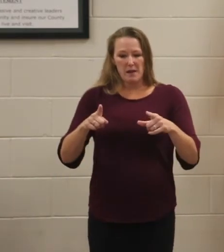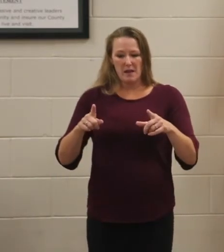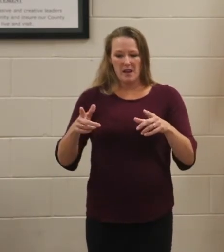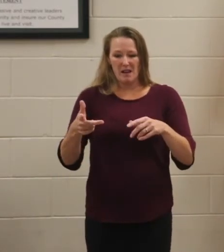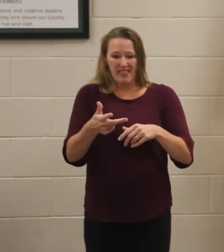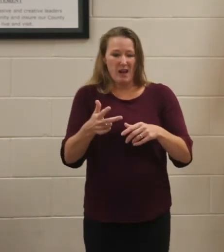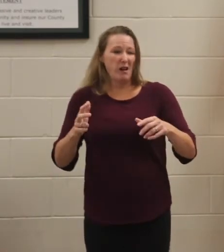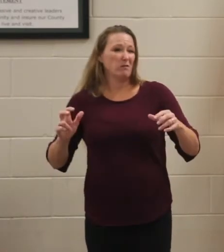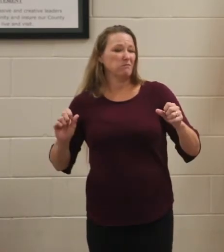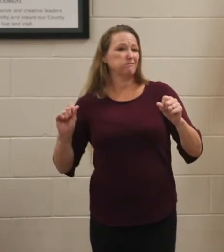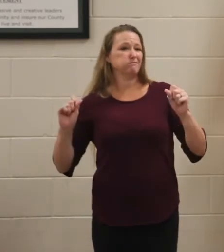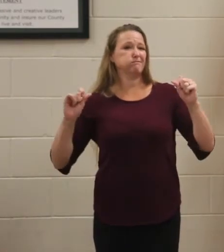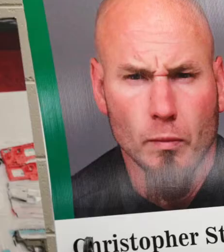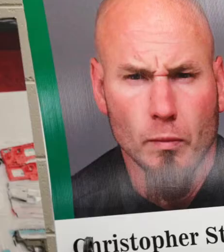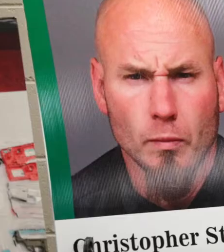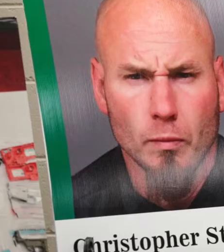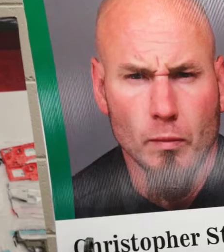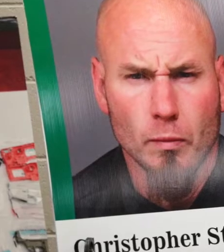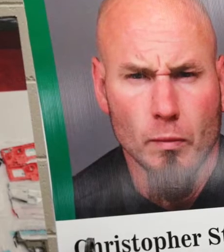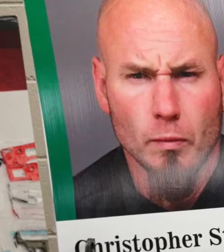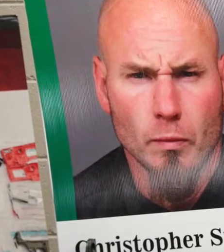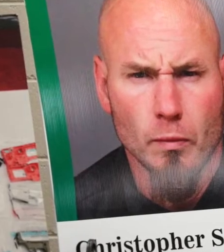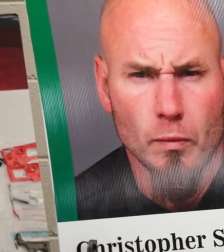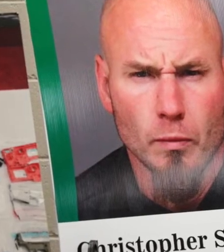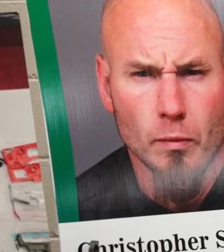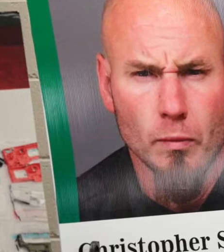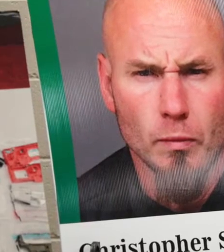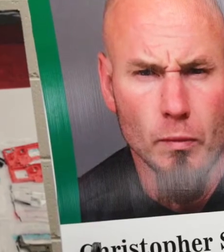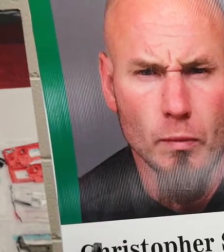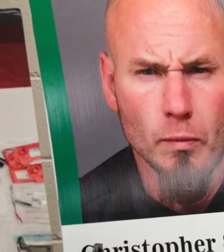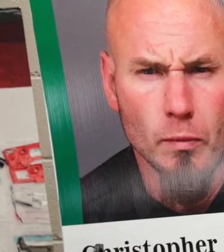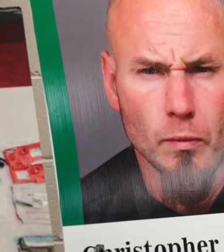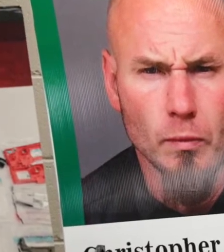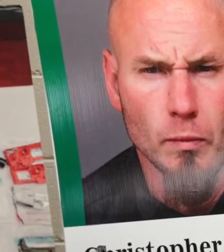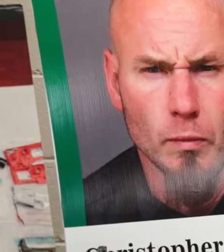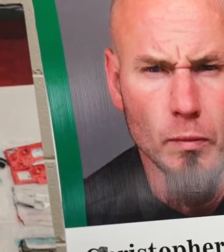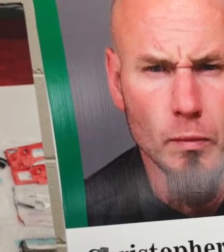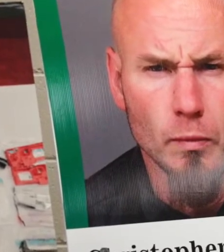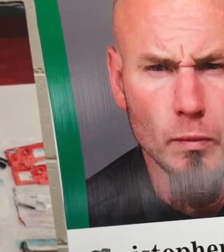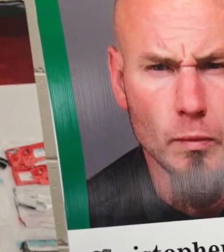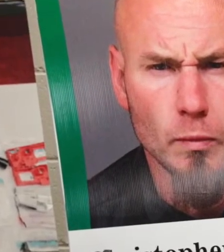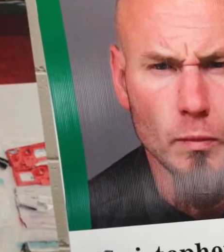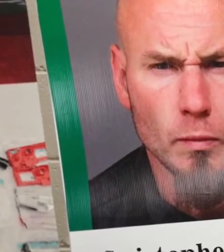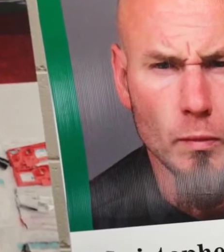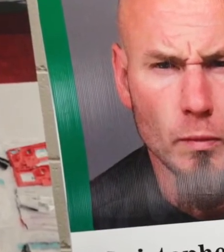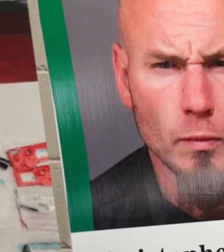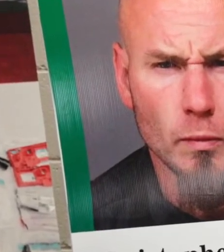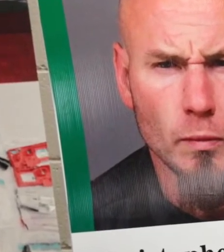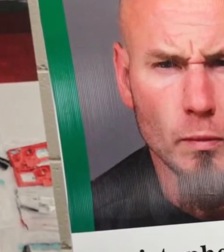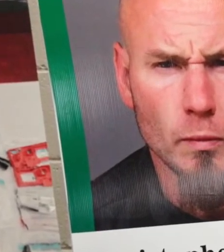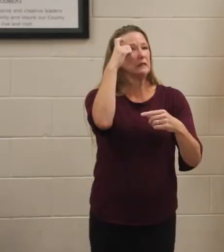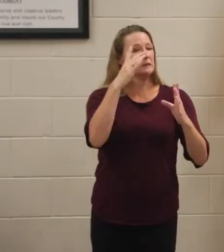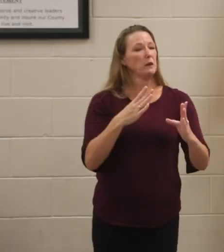I indicated to you yesterday, the suspect fled back down through the vineyard, back down to Theater Drive to his vehicle.